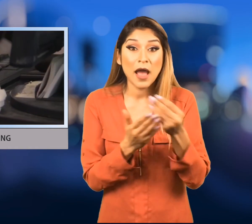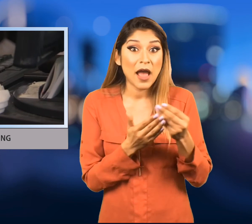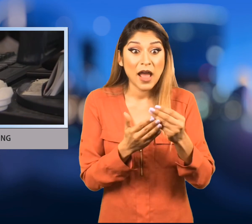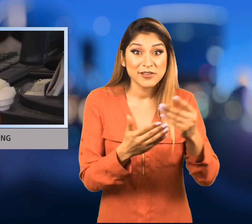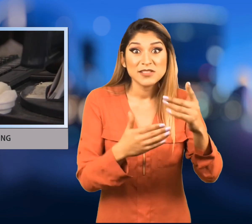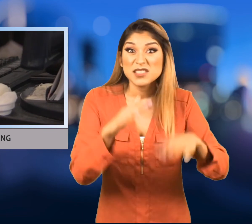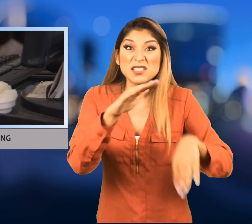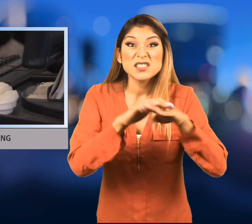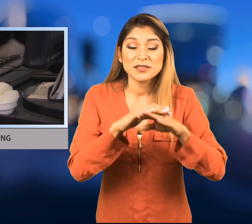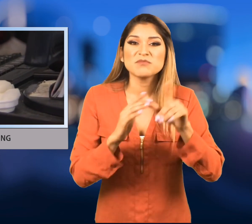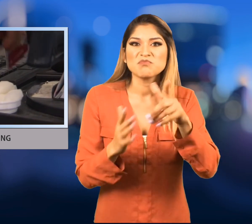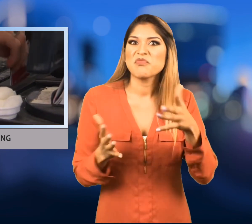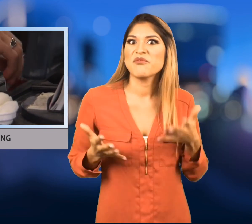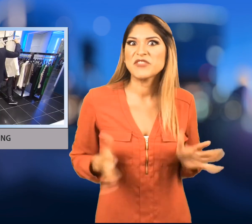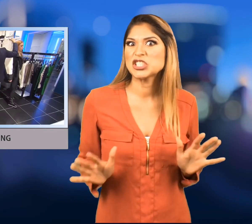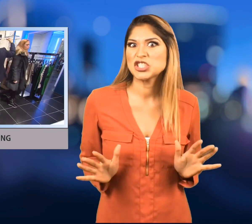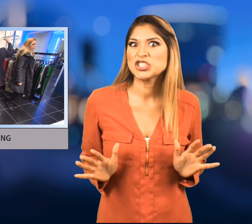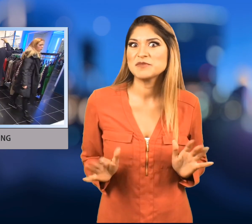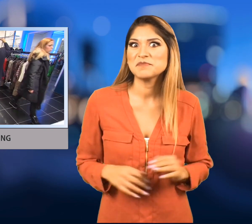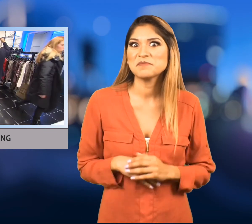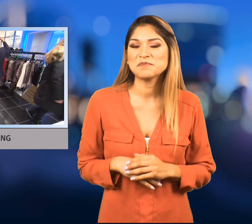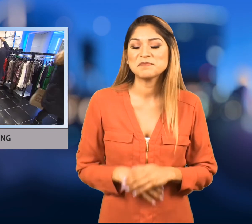When you reach your spending limit, stop buying gifts.